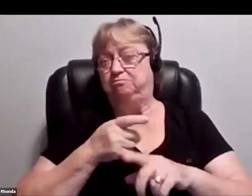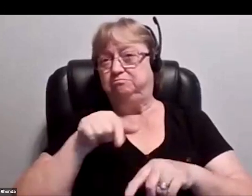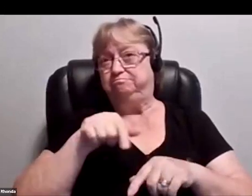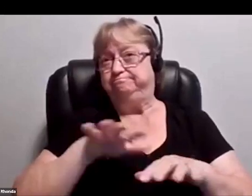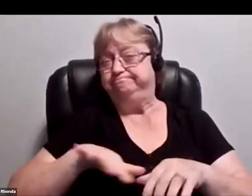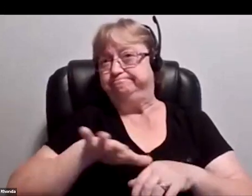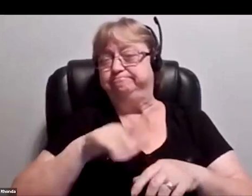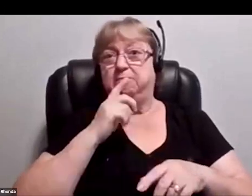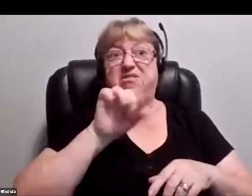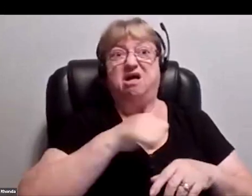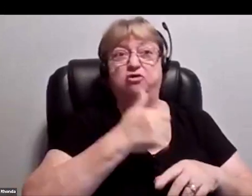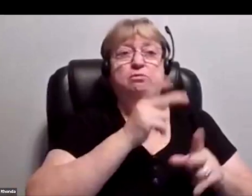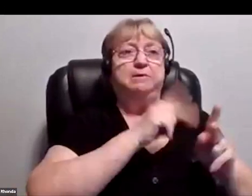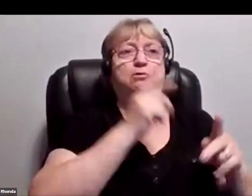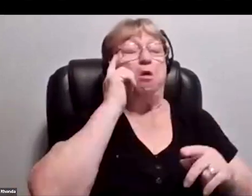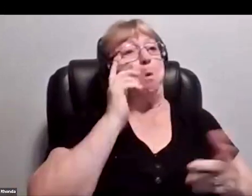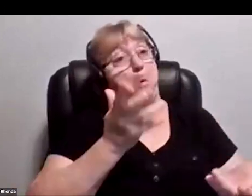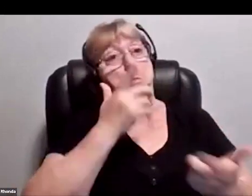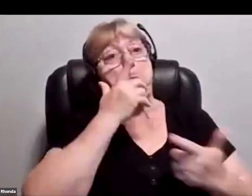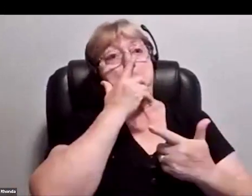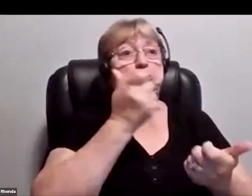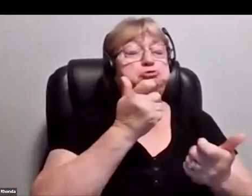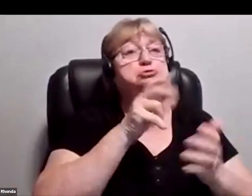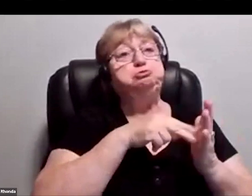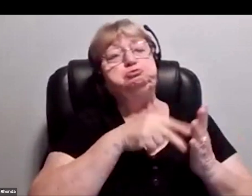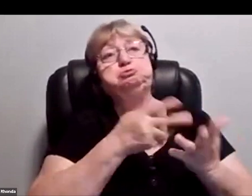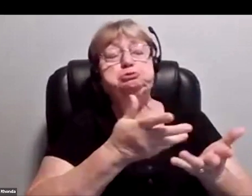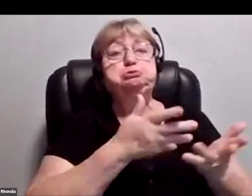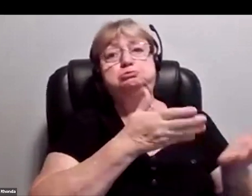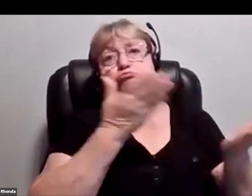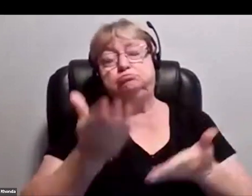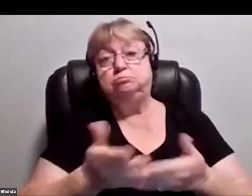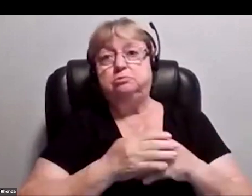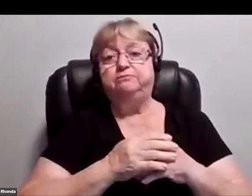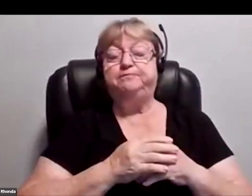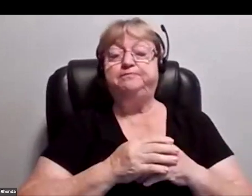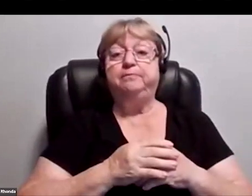would be interesting to have during the summer and the winter. The greenhouse that we have is quite unique